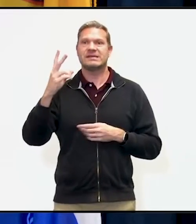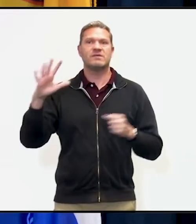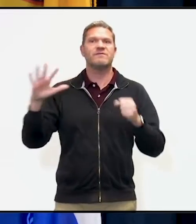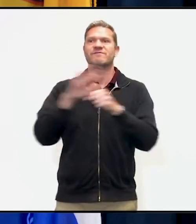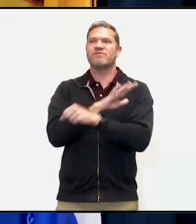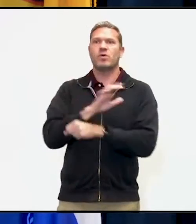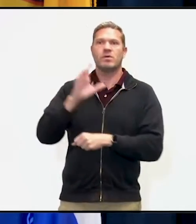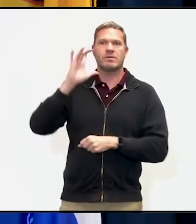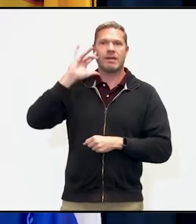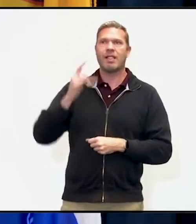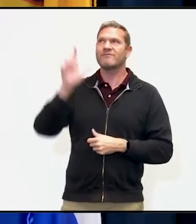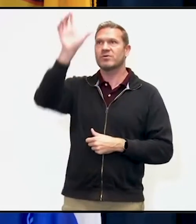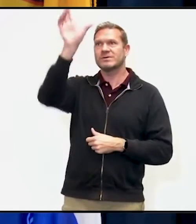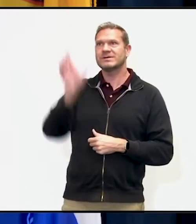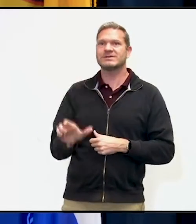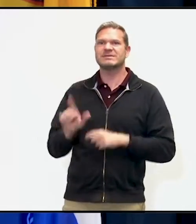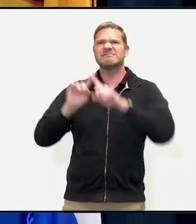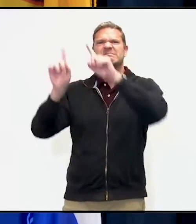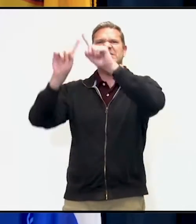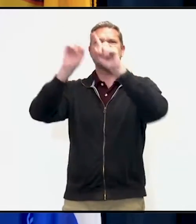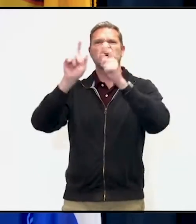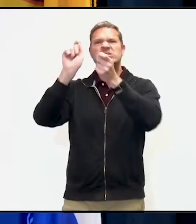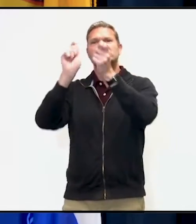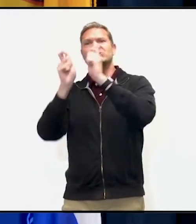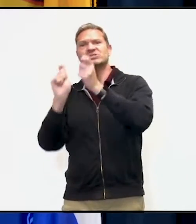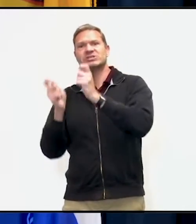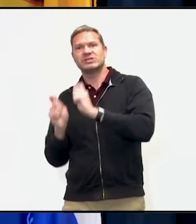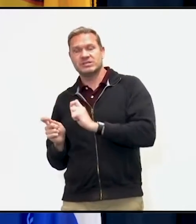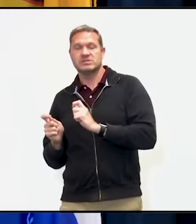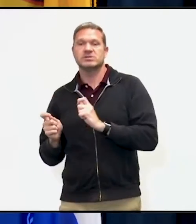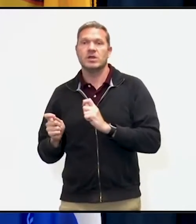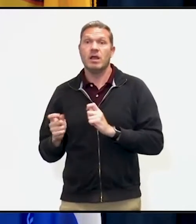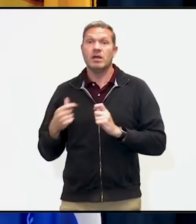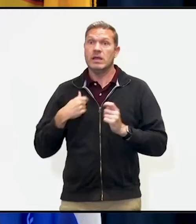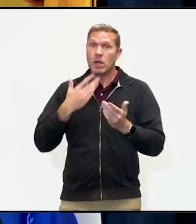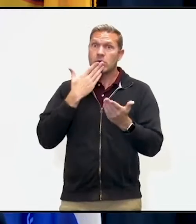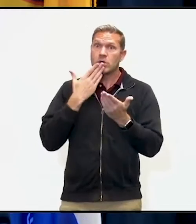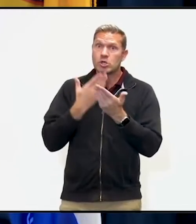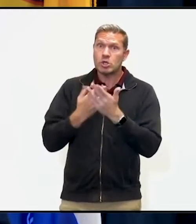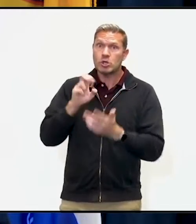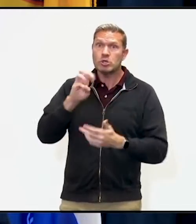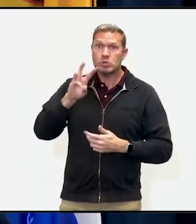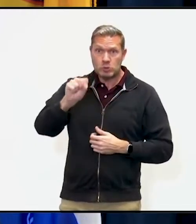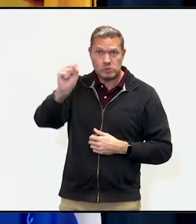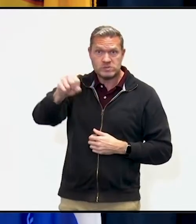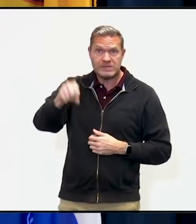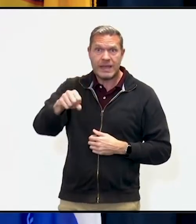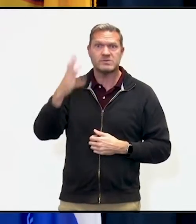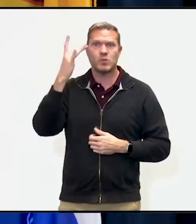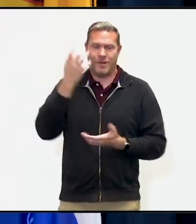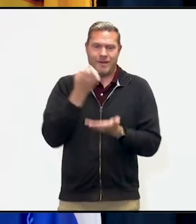Two things. One is this is of course good news for the economy, for businesses, for retail workers,